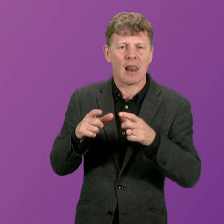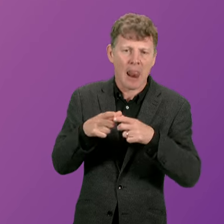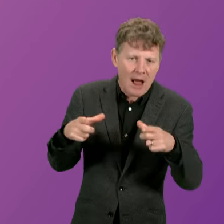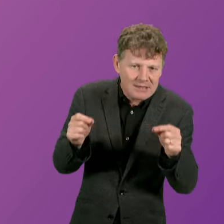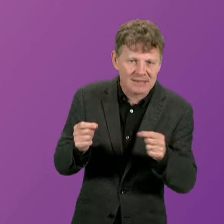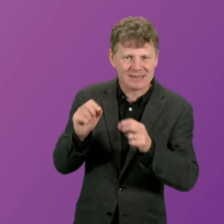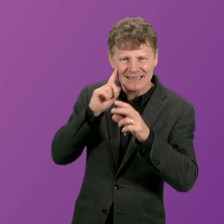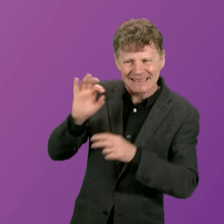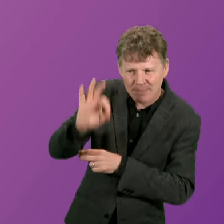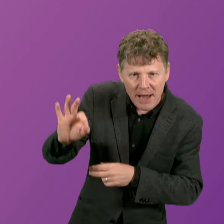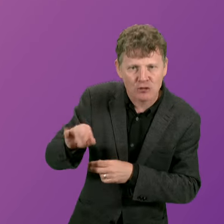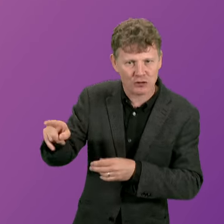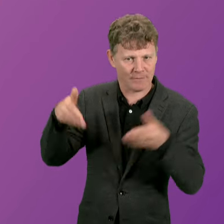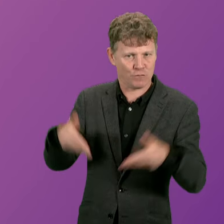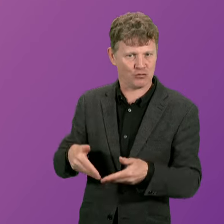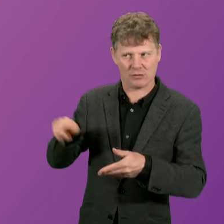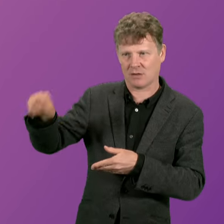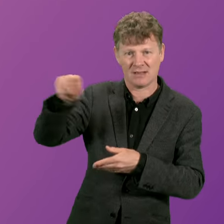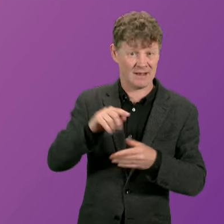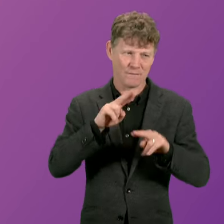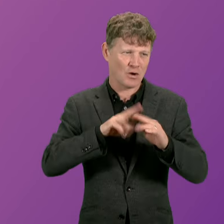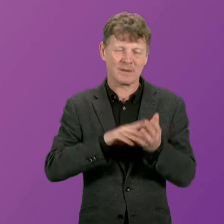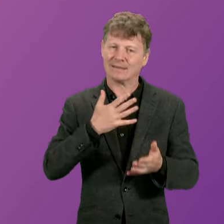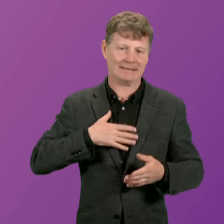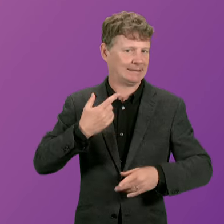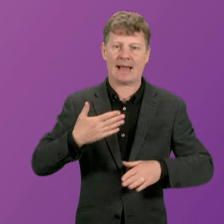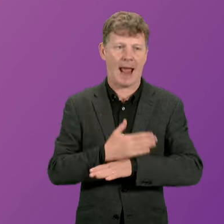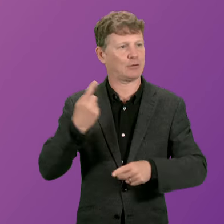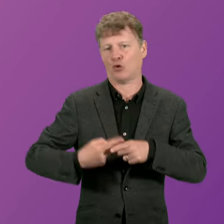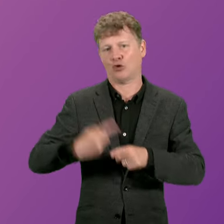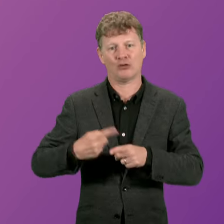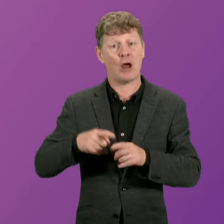eight years on. Will the First Minister act urgently and accelerate the regulations,